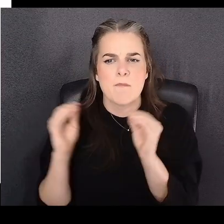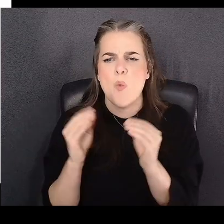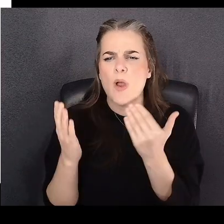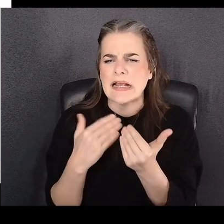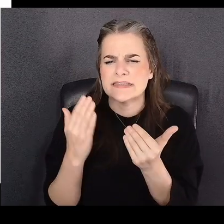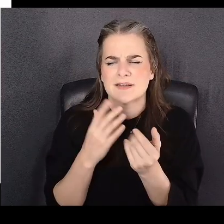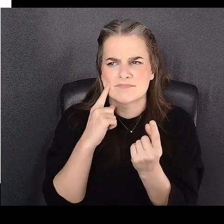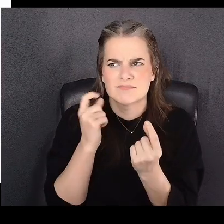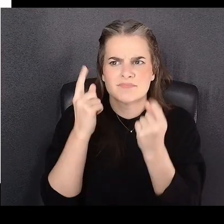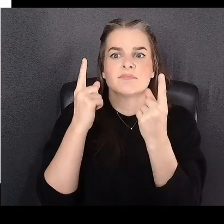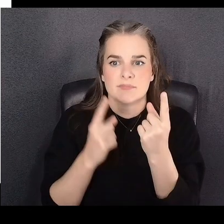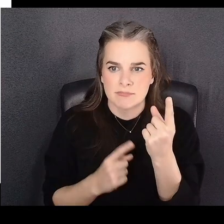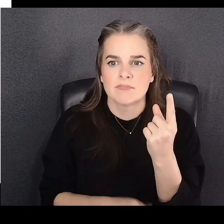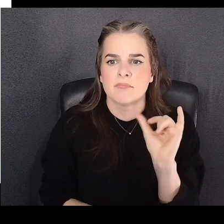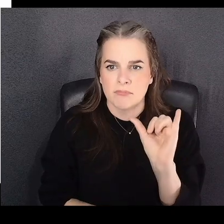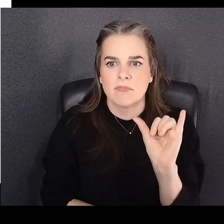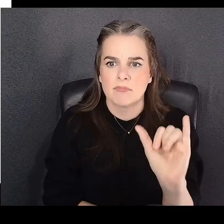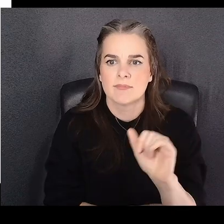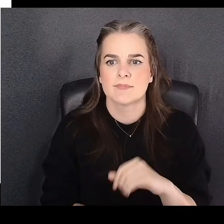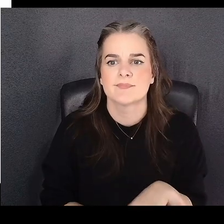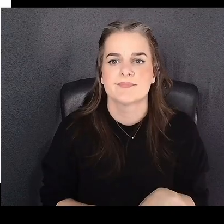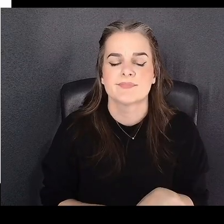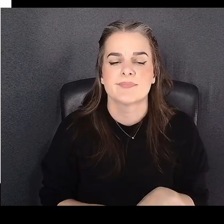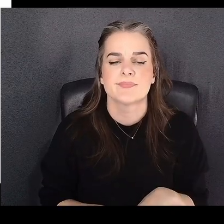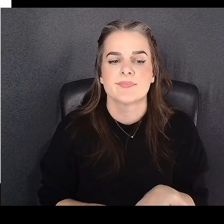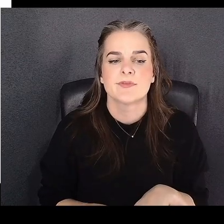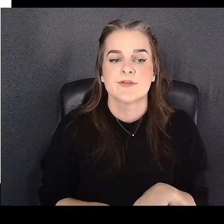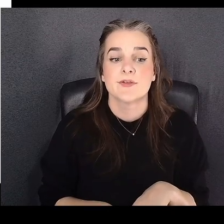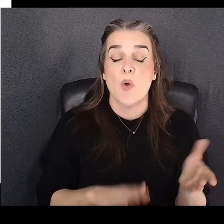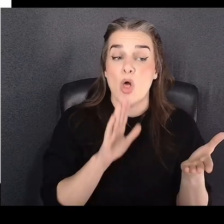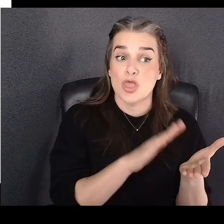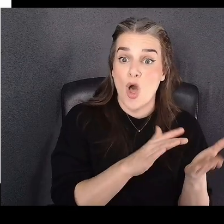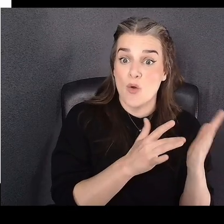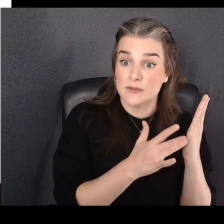So we have low tech, mid tech, and high tech, which-- I don't know who's in this group.